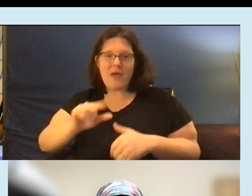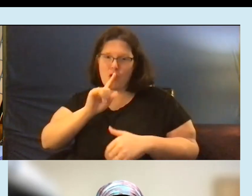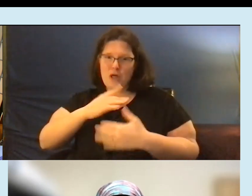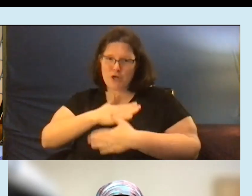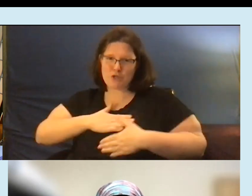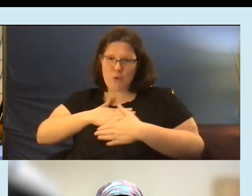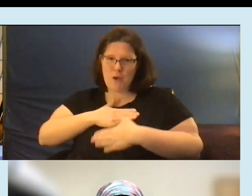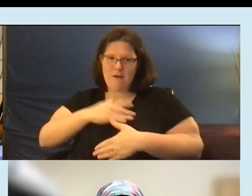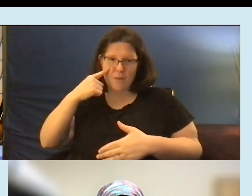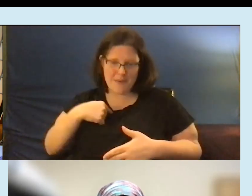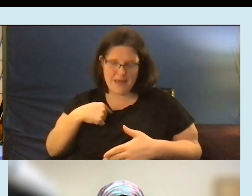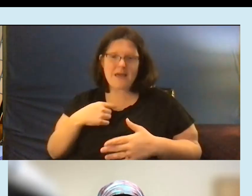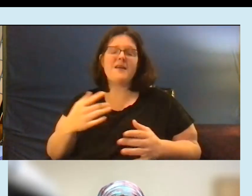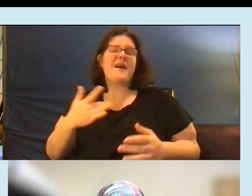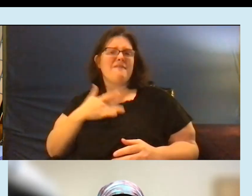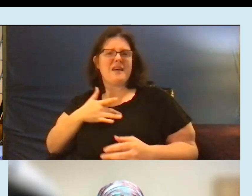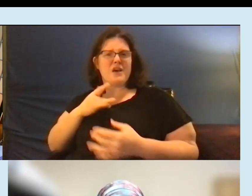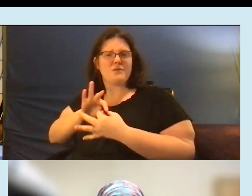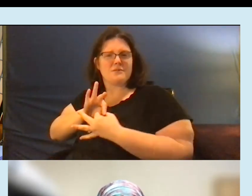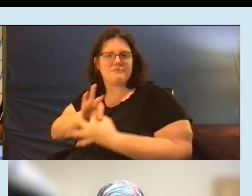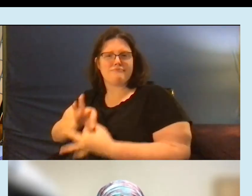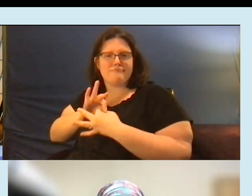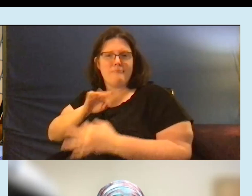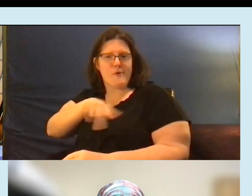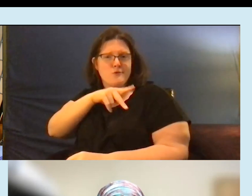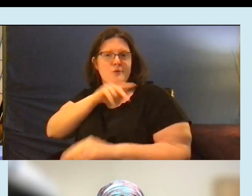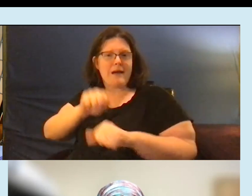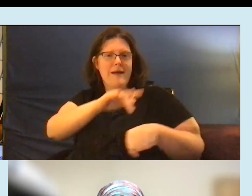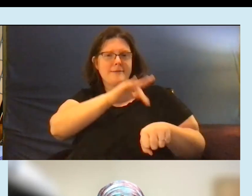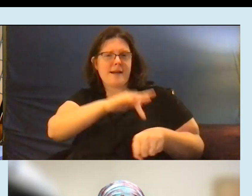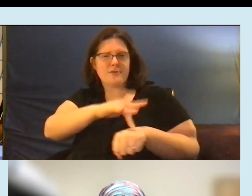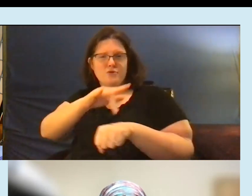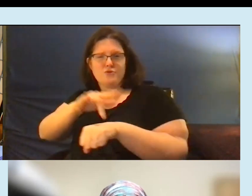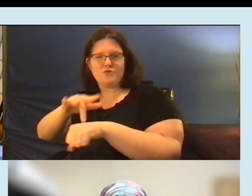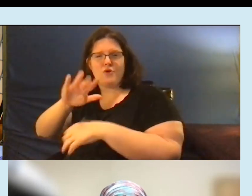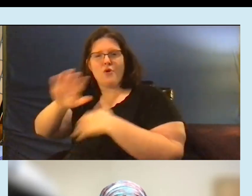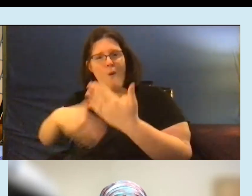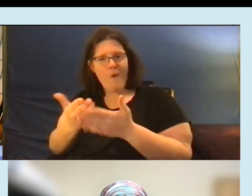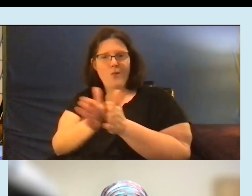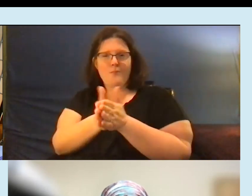me to do it also feels really personal to be able to touch every single book that I that I uh that